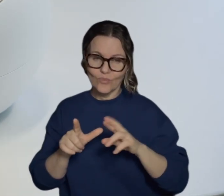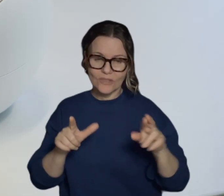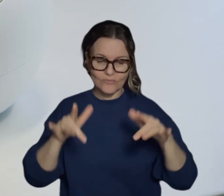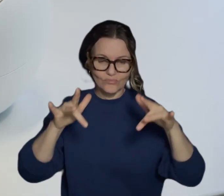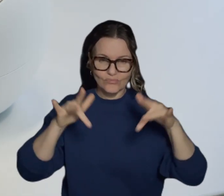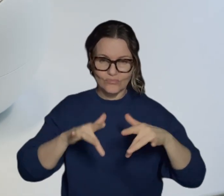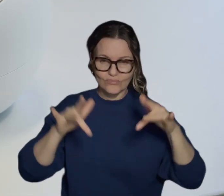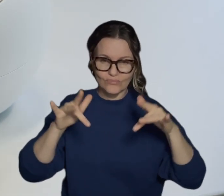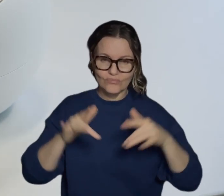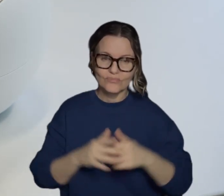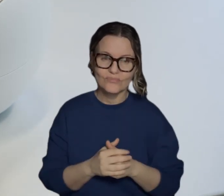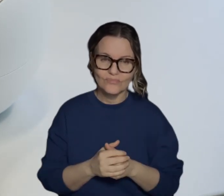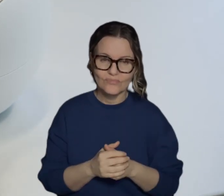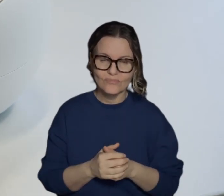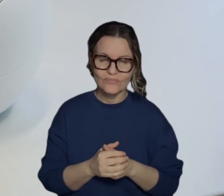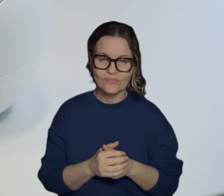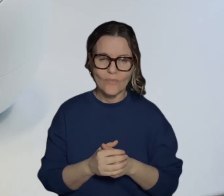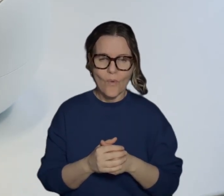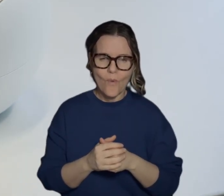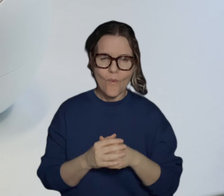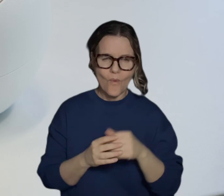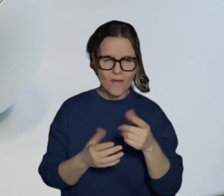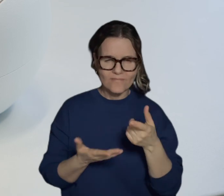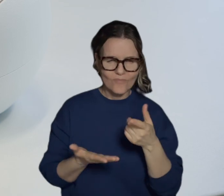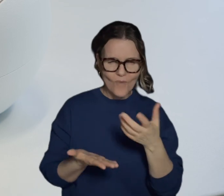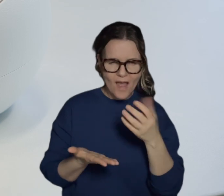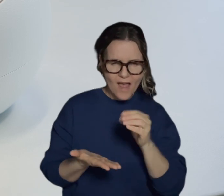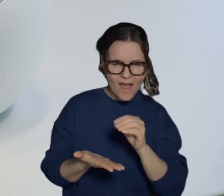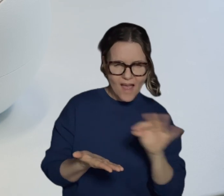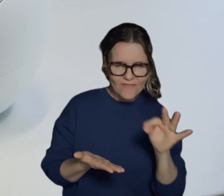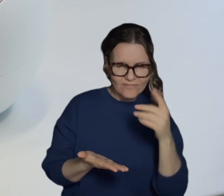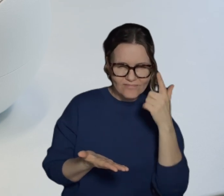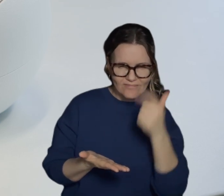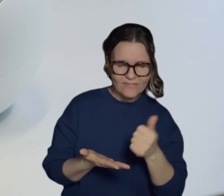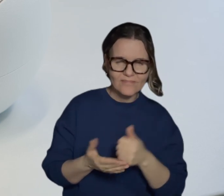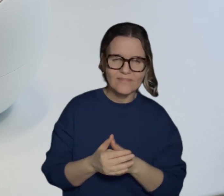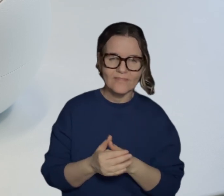you can start both sides at the same time or you can turn them off something to note if you turn